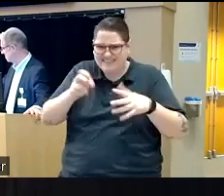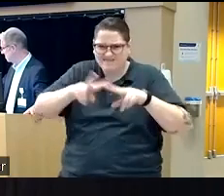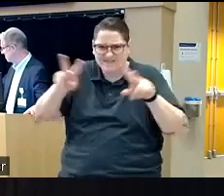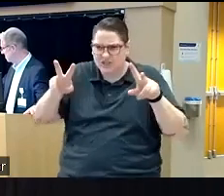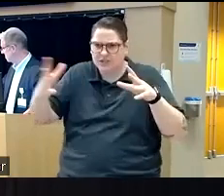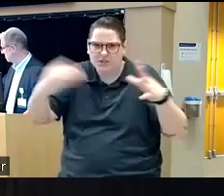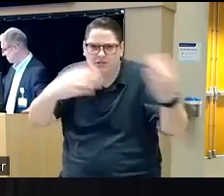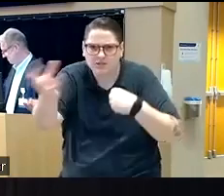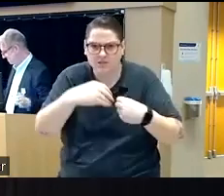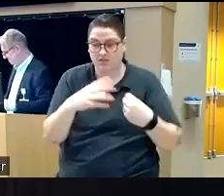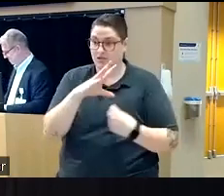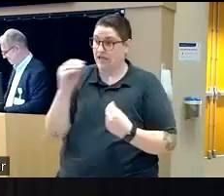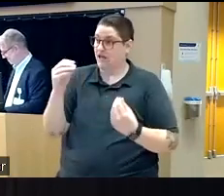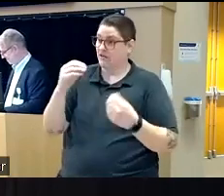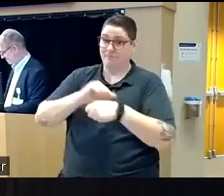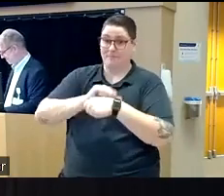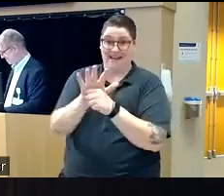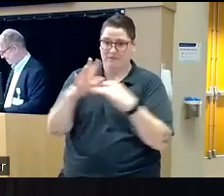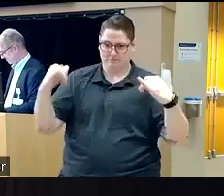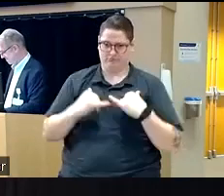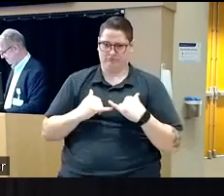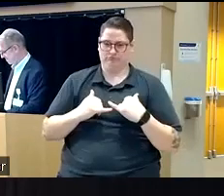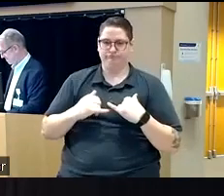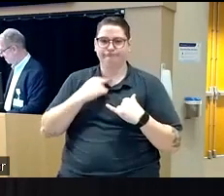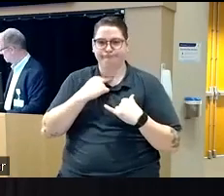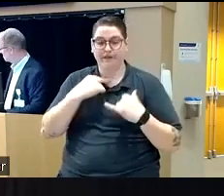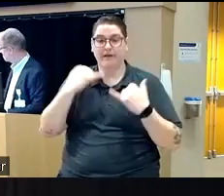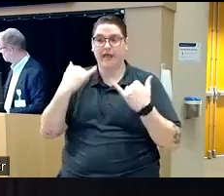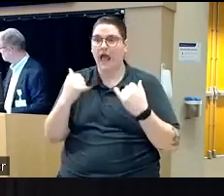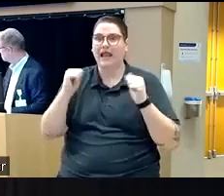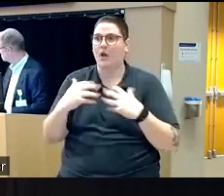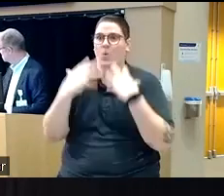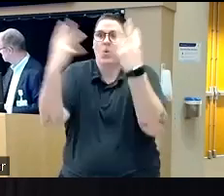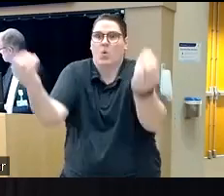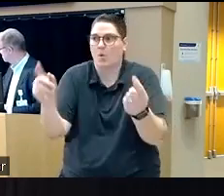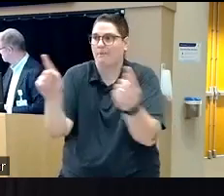outside of our four walls and be able to provide services to our patients where they're at so